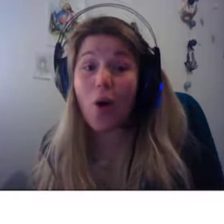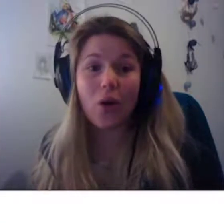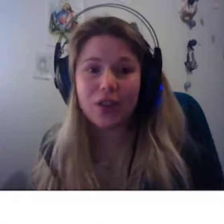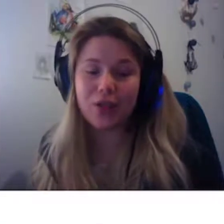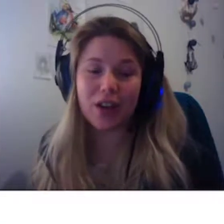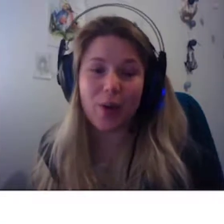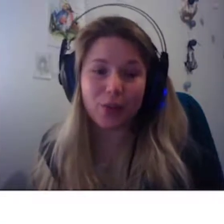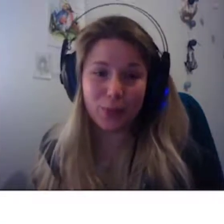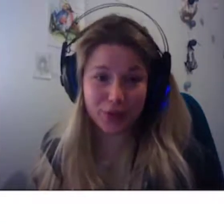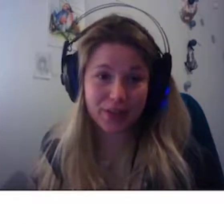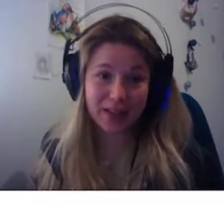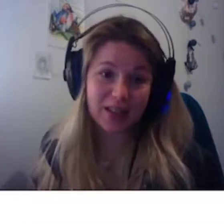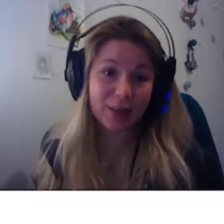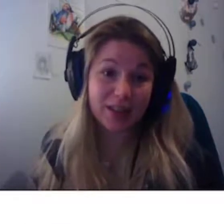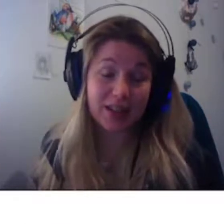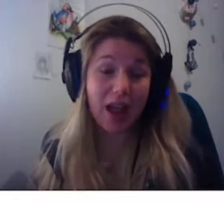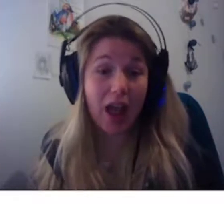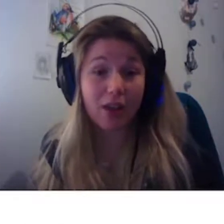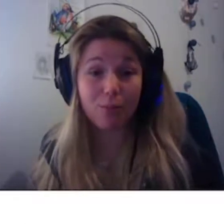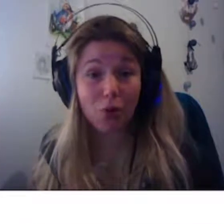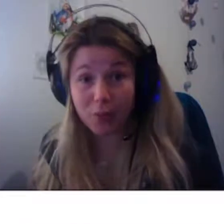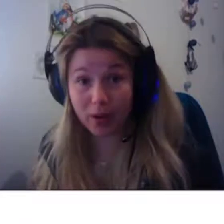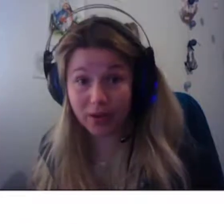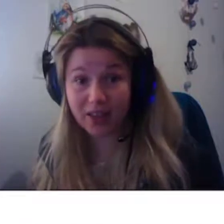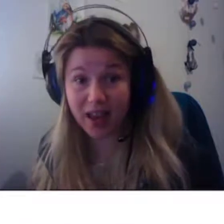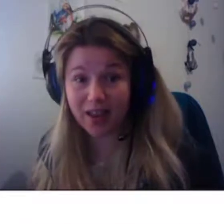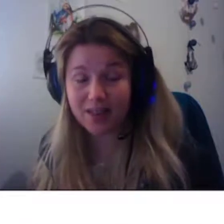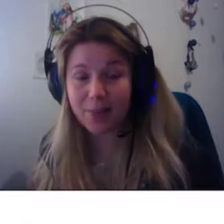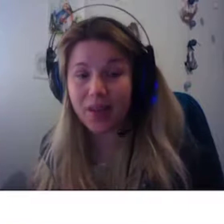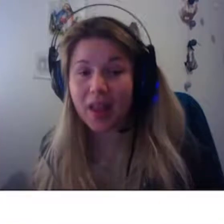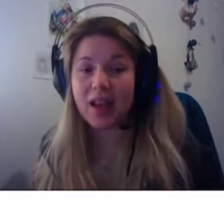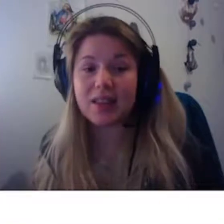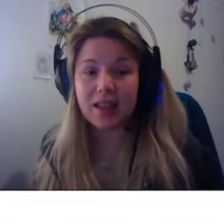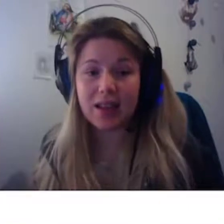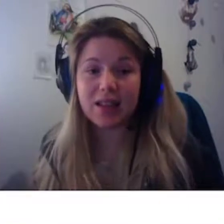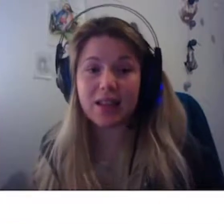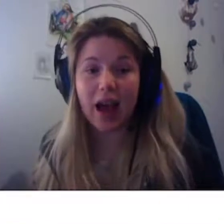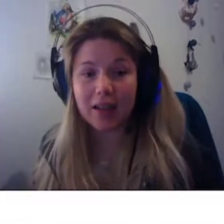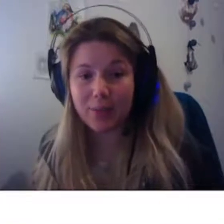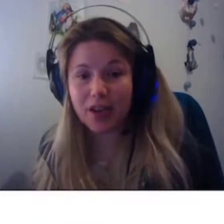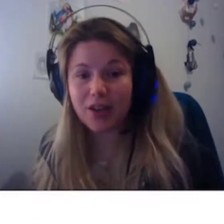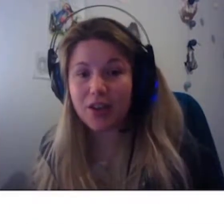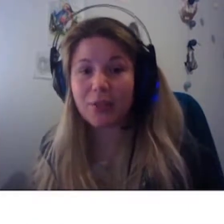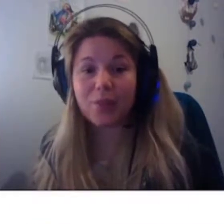all the things about person accessibility and movement on site. Scenes and animation